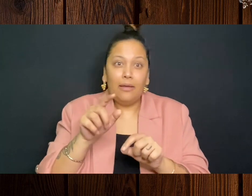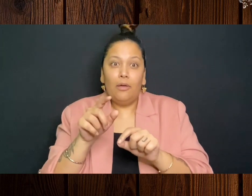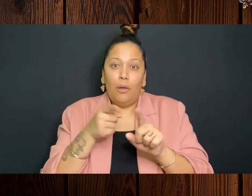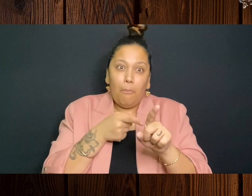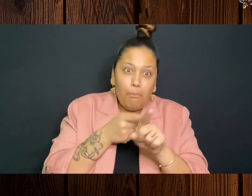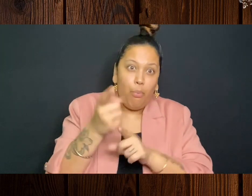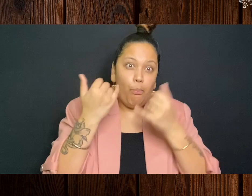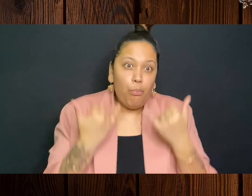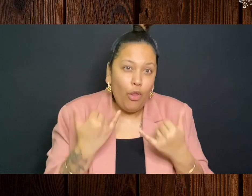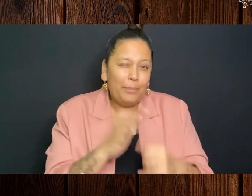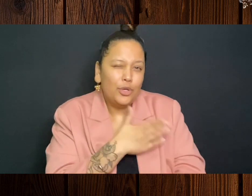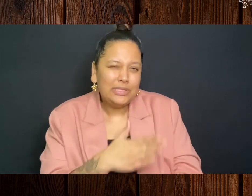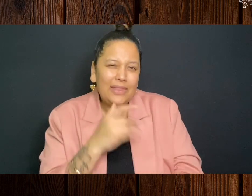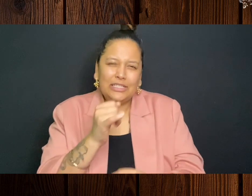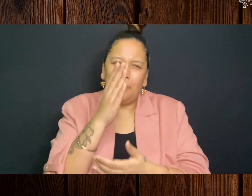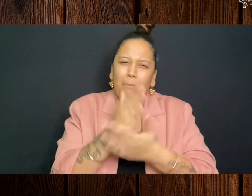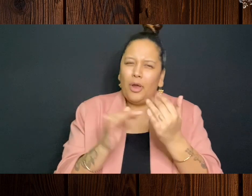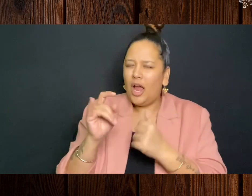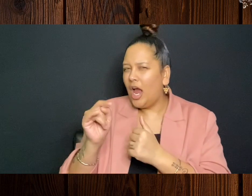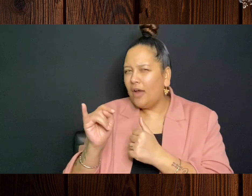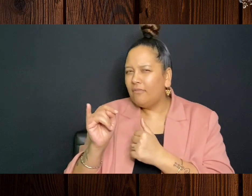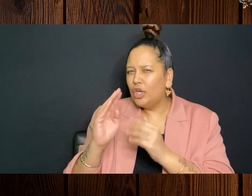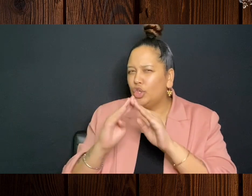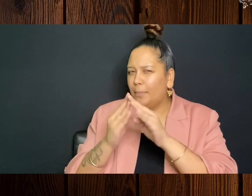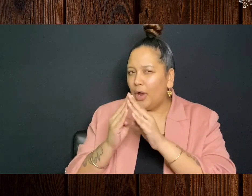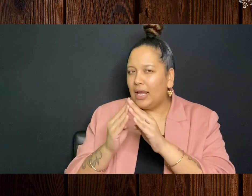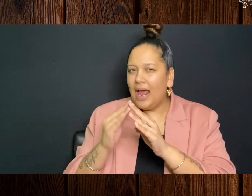consider it as a part of this community. I think that stifles